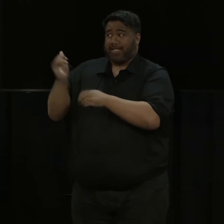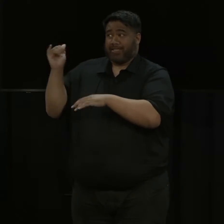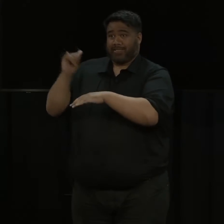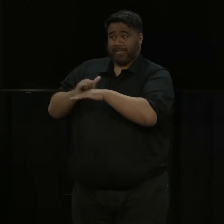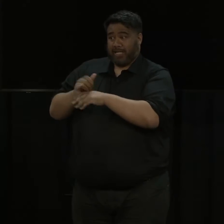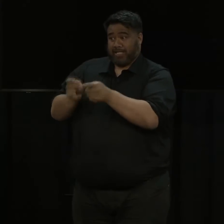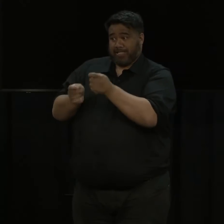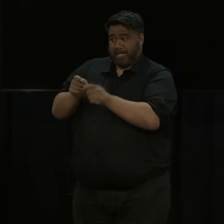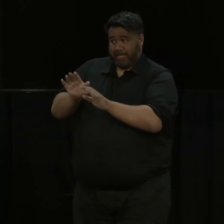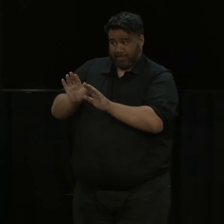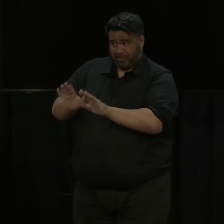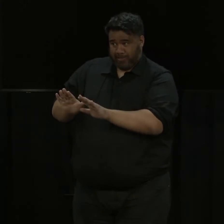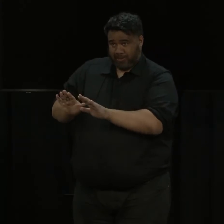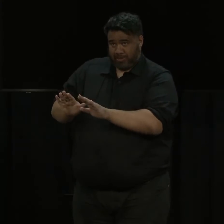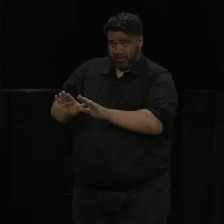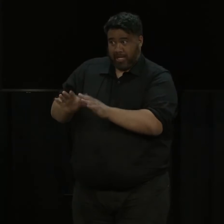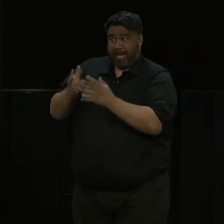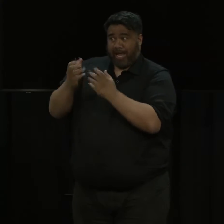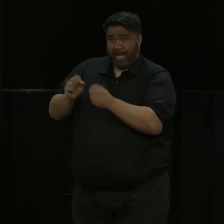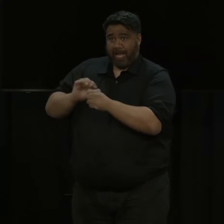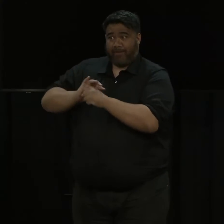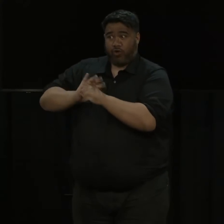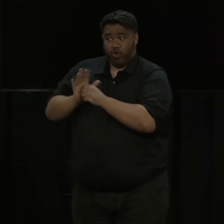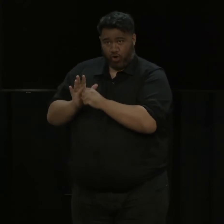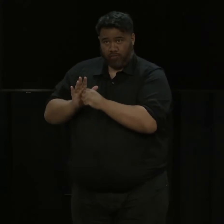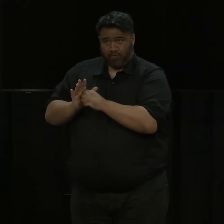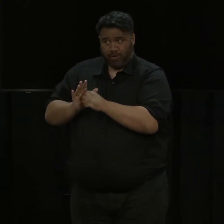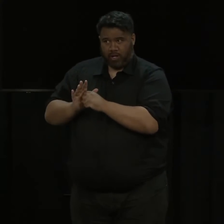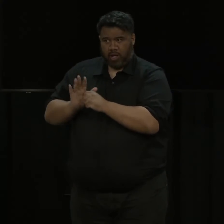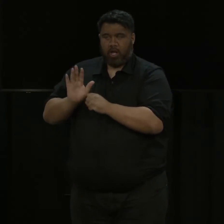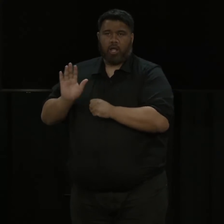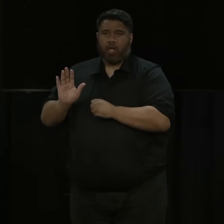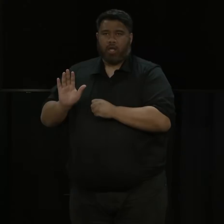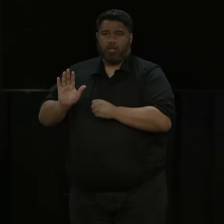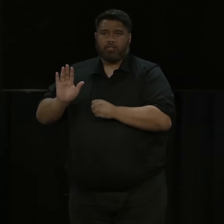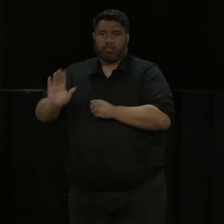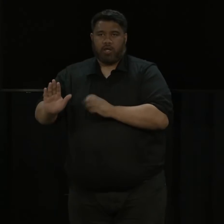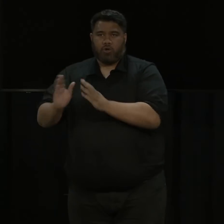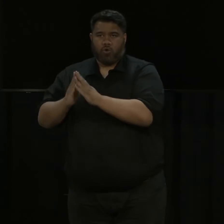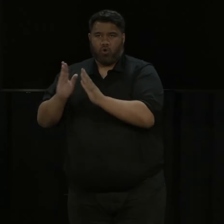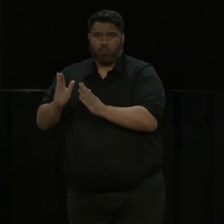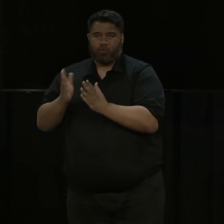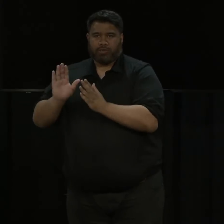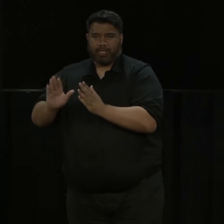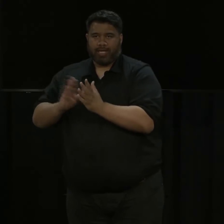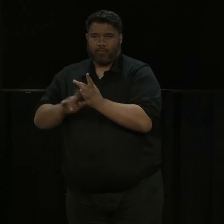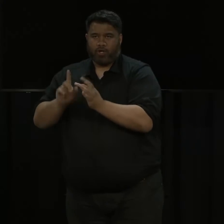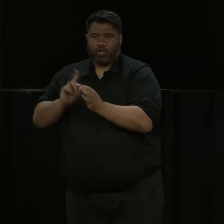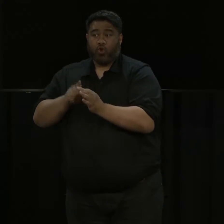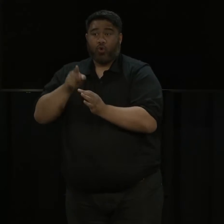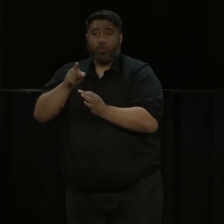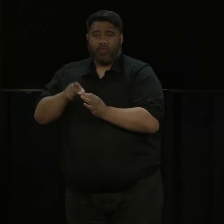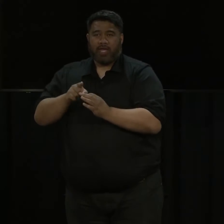Professor Blakely was for example doing a test when people arrive at the border